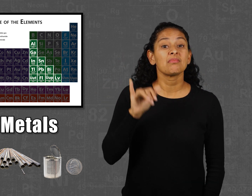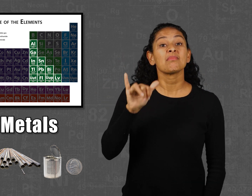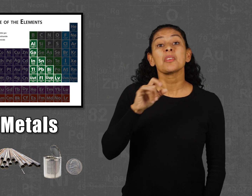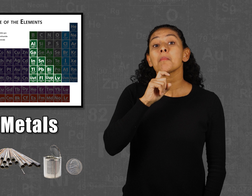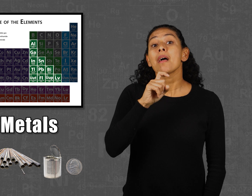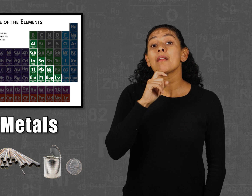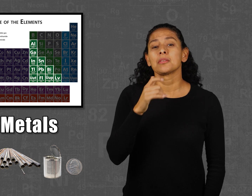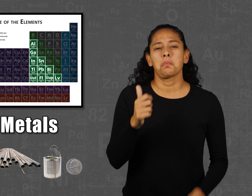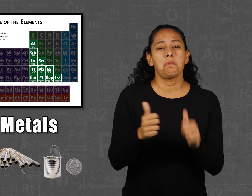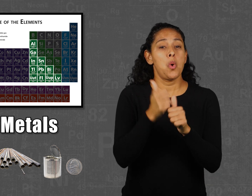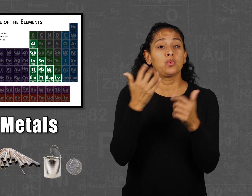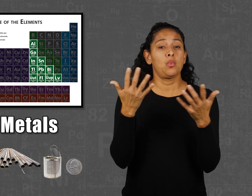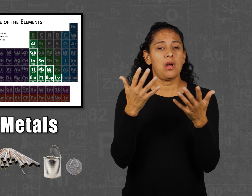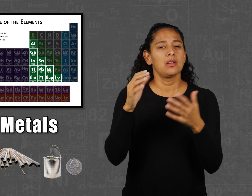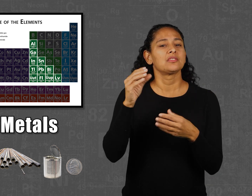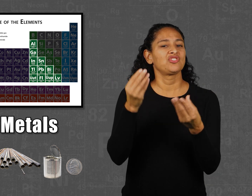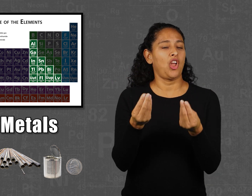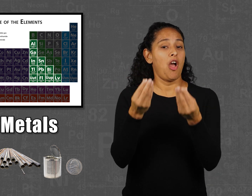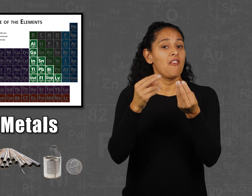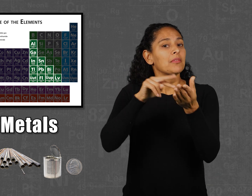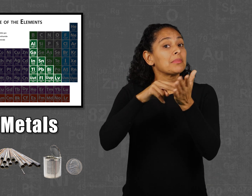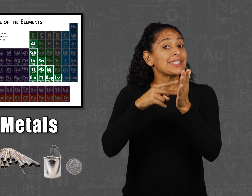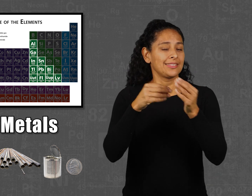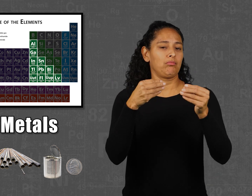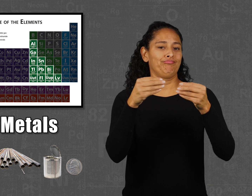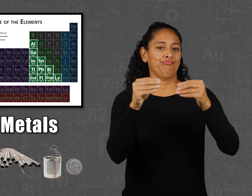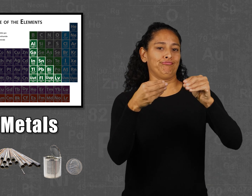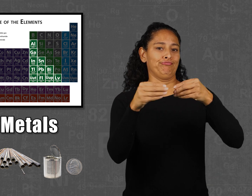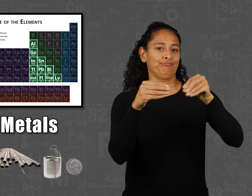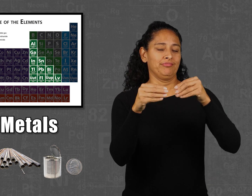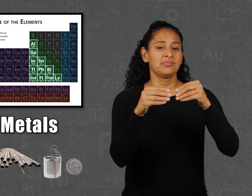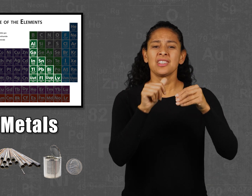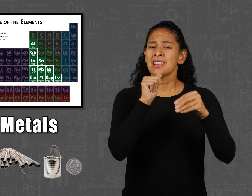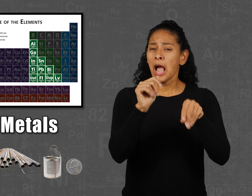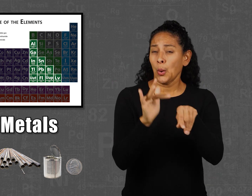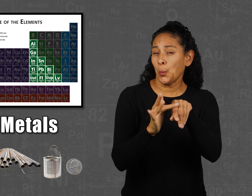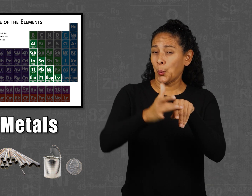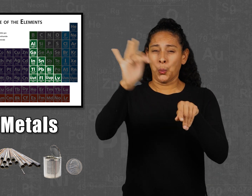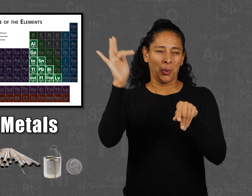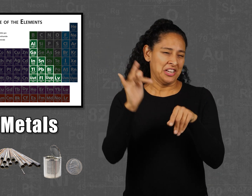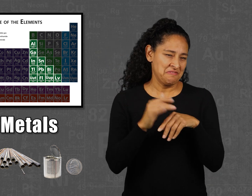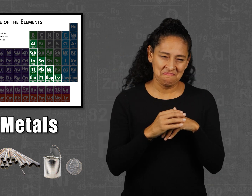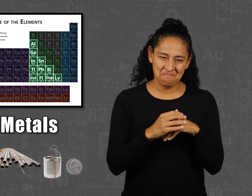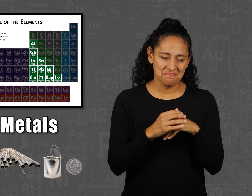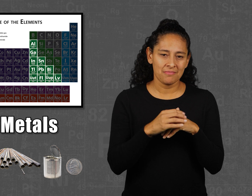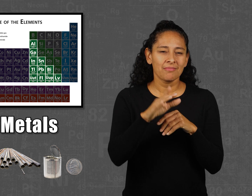These metals are mostly soft and not very shiny.